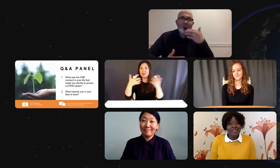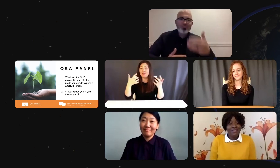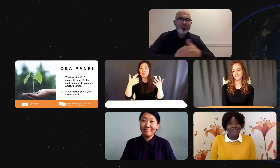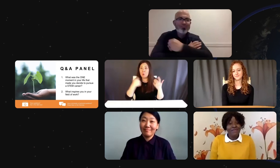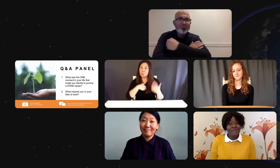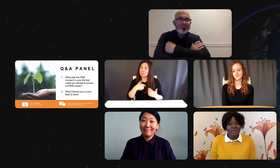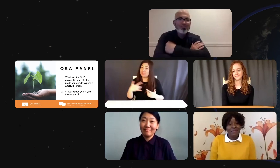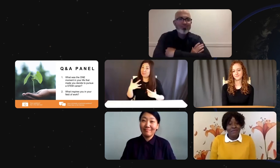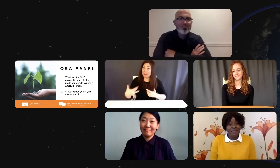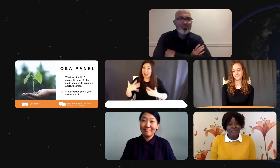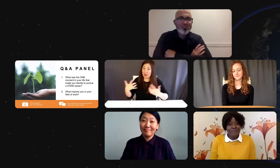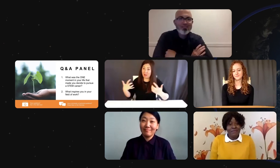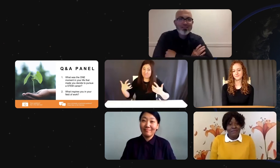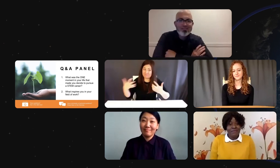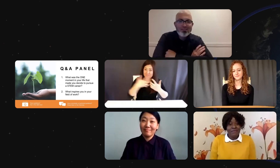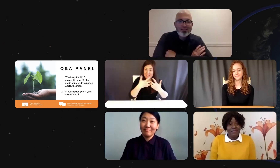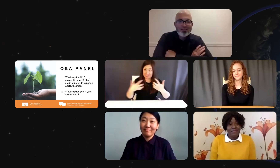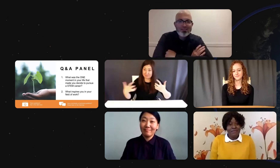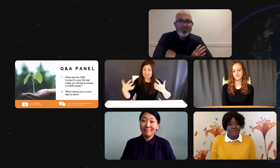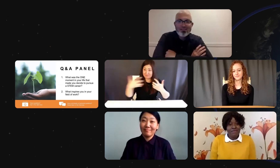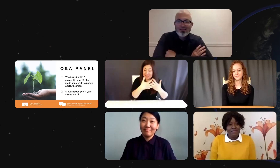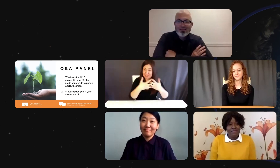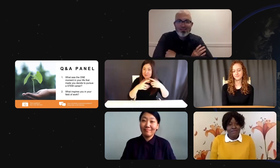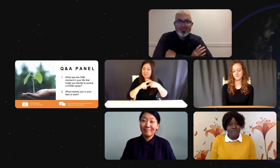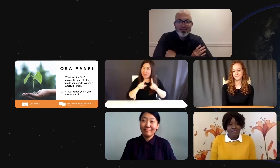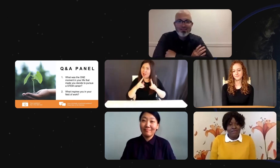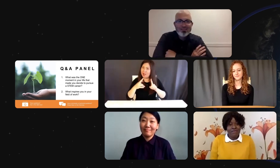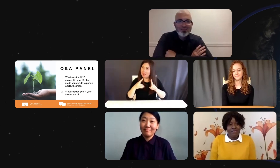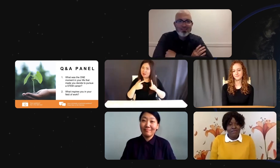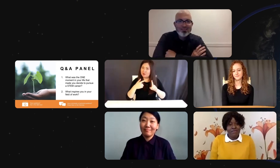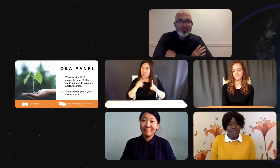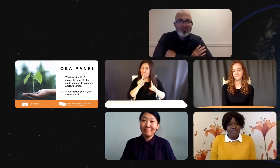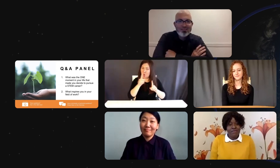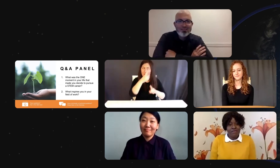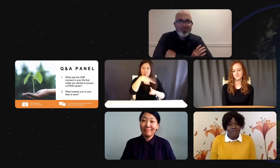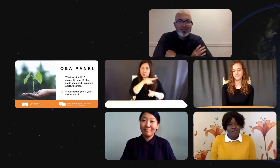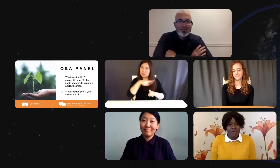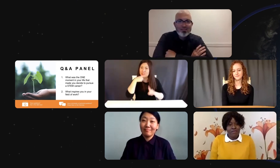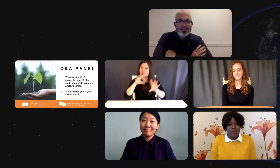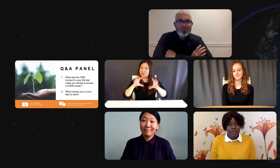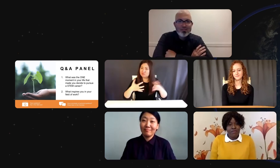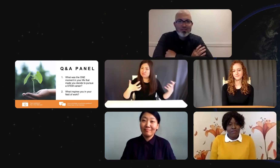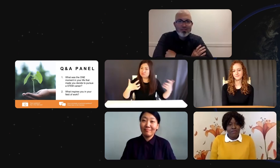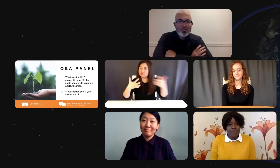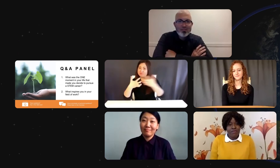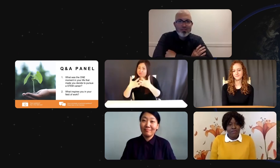That's why. As deaf people, we give a lot. We fit in.